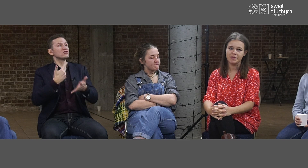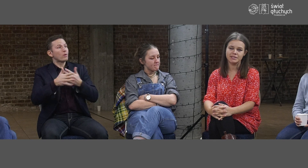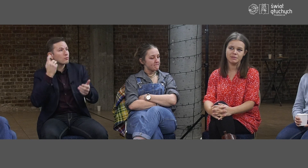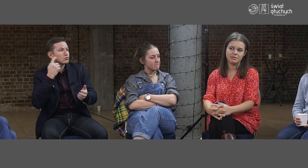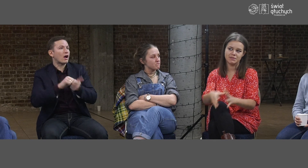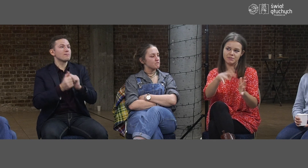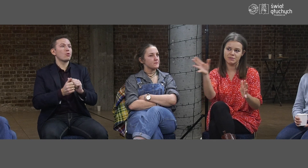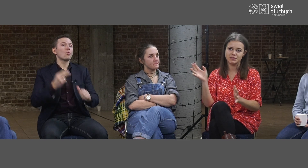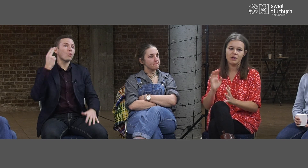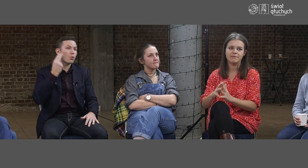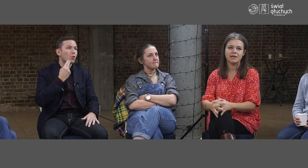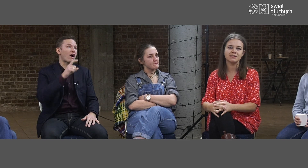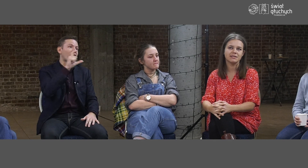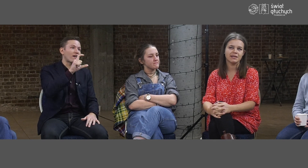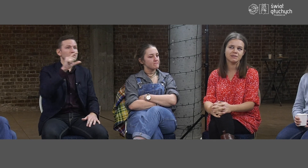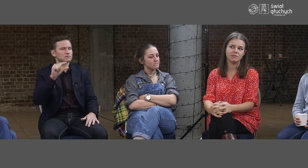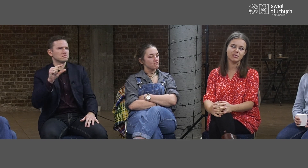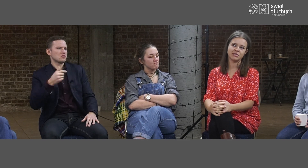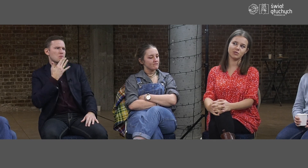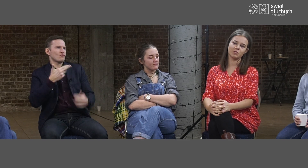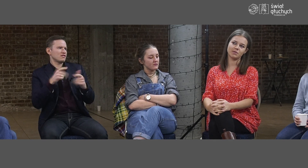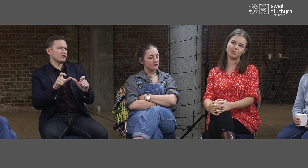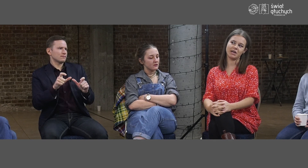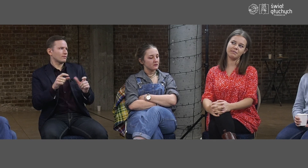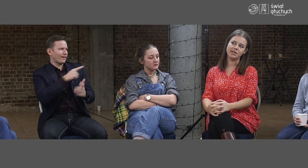as I listen to you, I’m looking for that source,